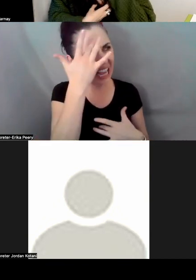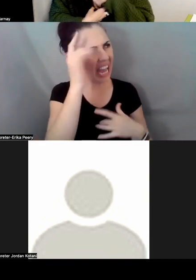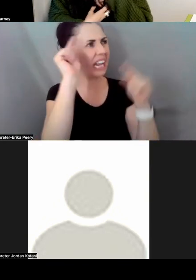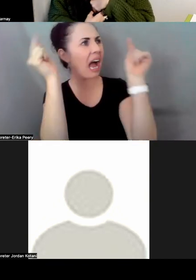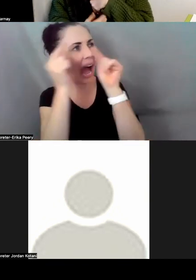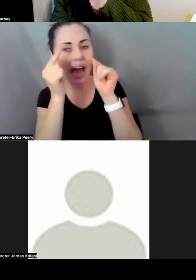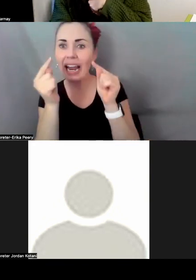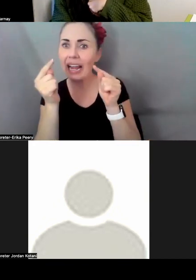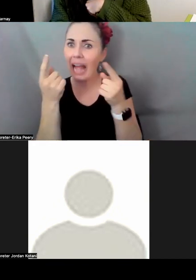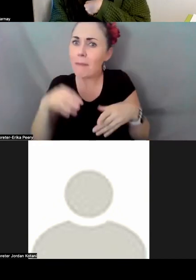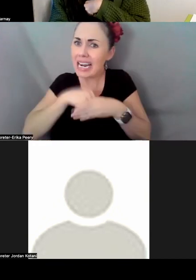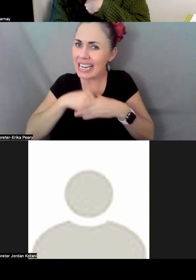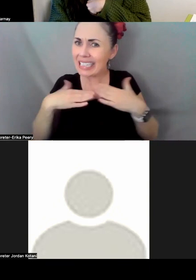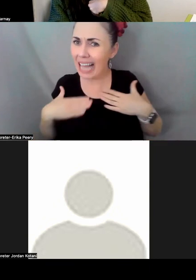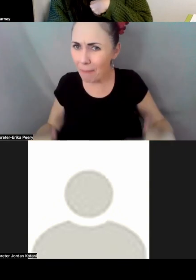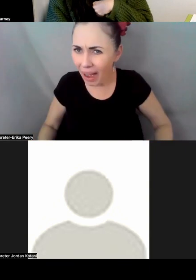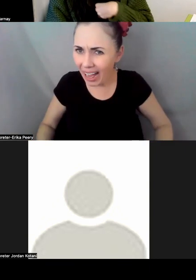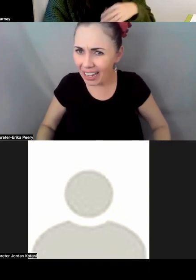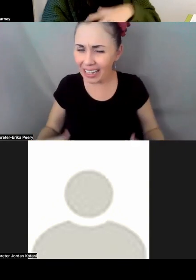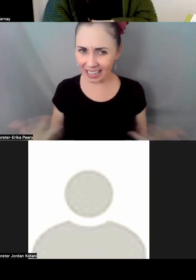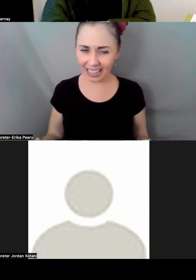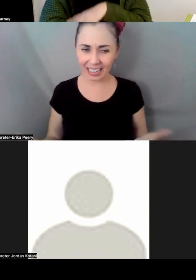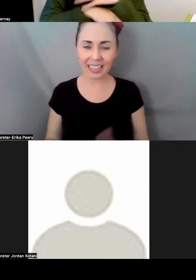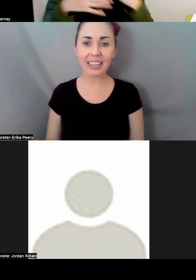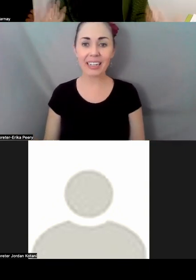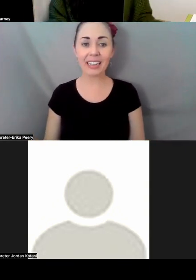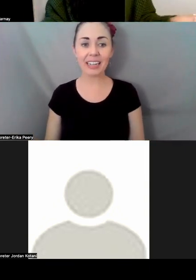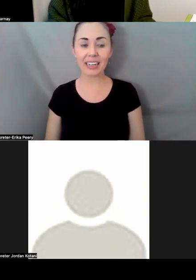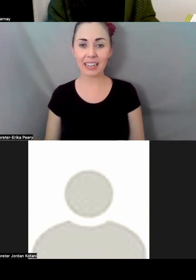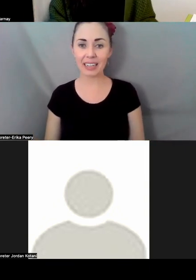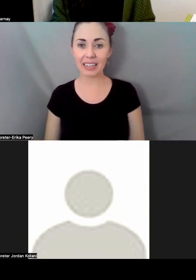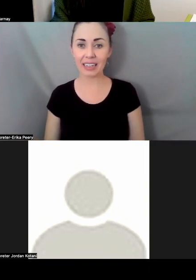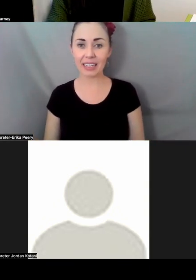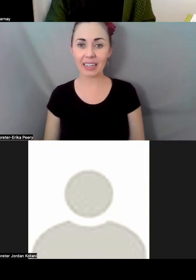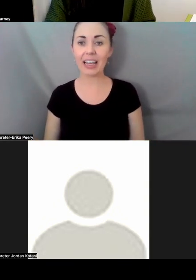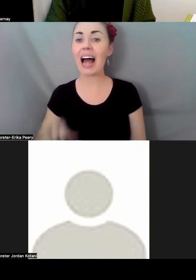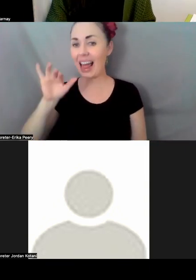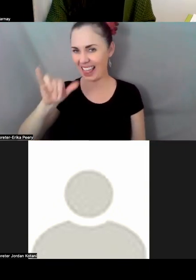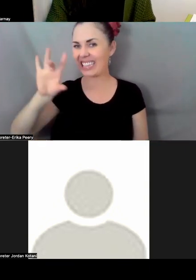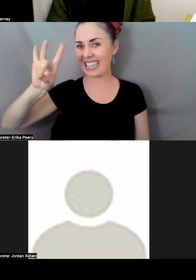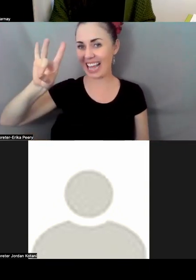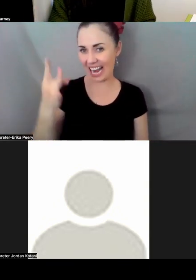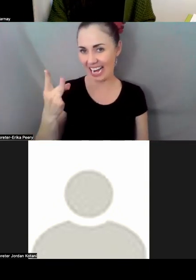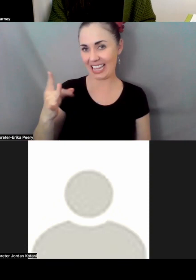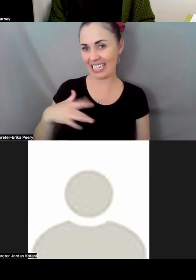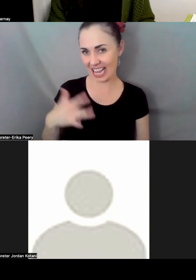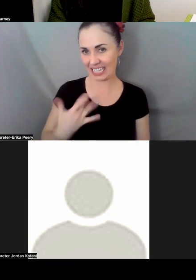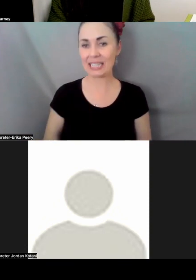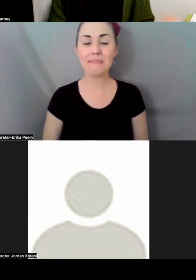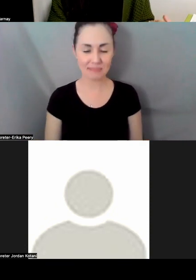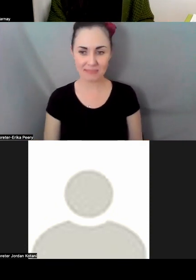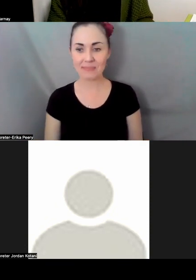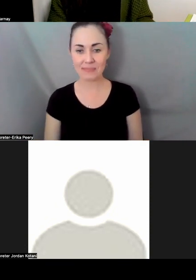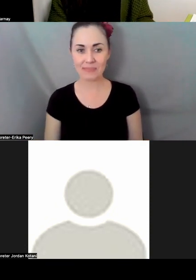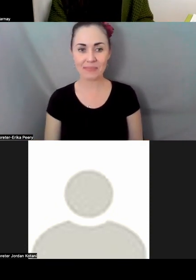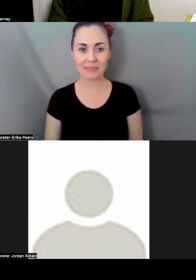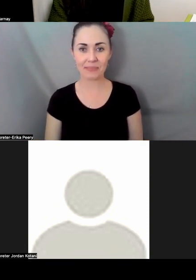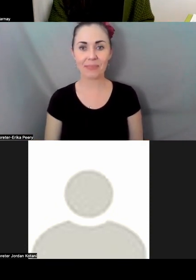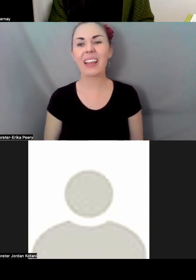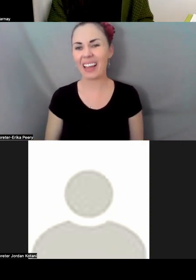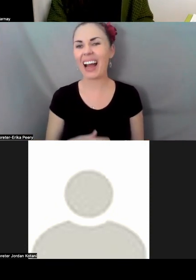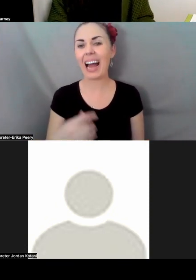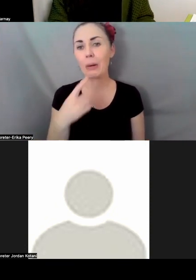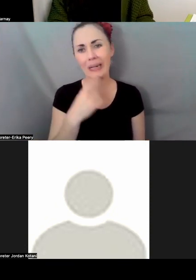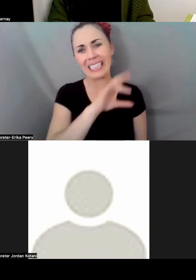inside of our bodies. Those are eighth senses. We said we have senses in our series. Sounds better.